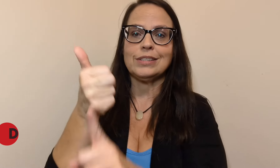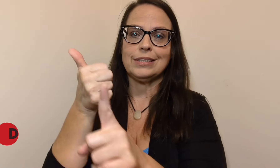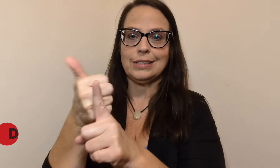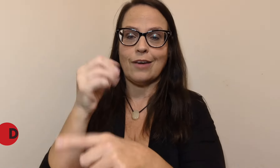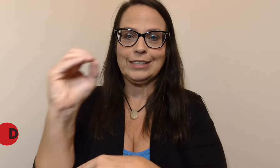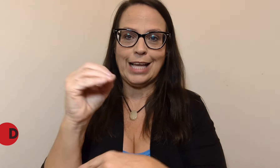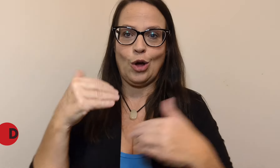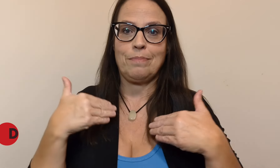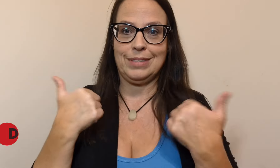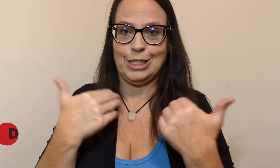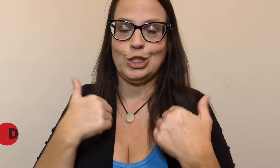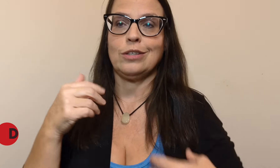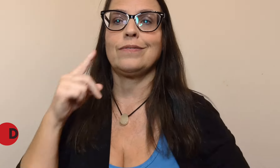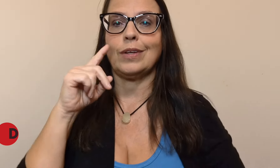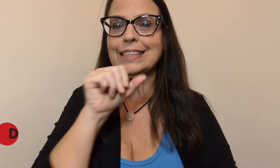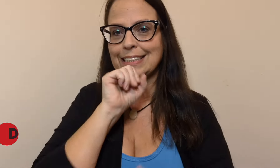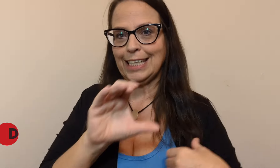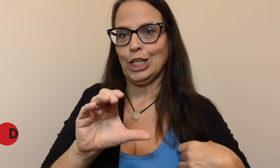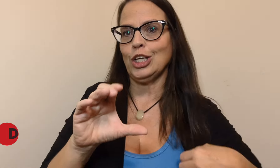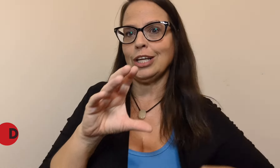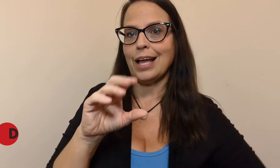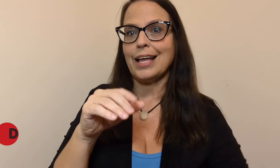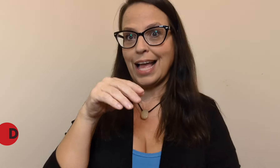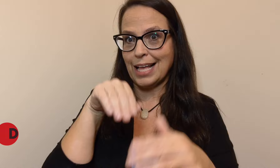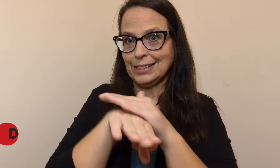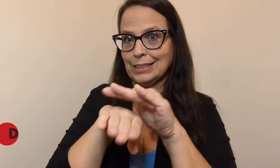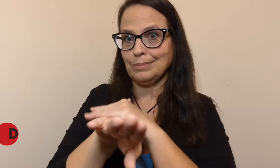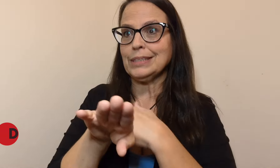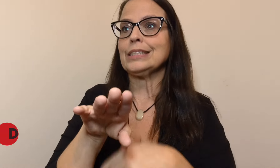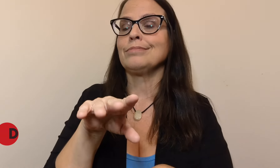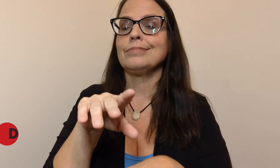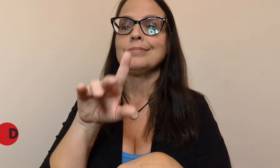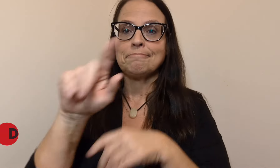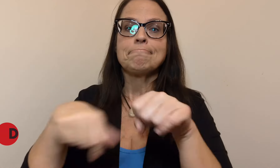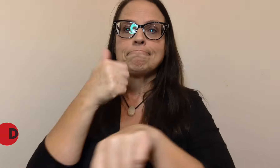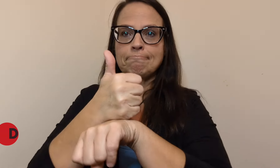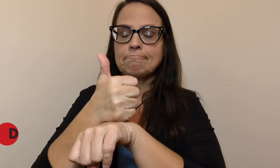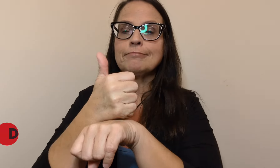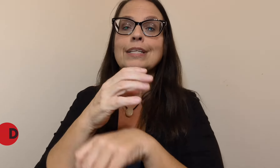Ontario Minister for Seniors and Accessibility established